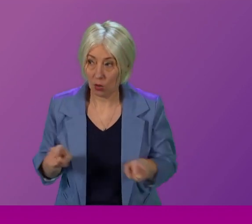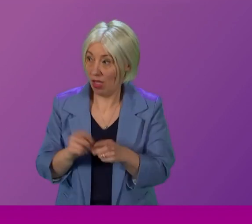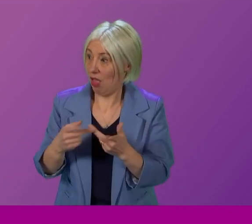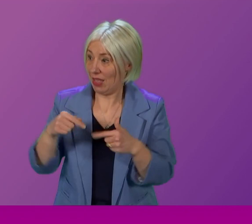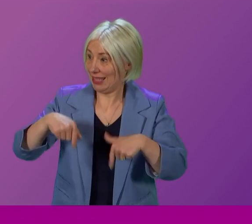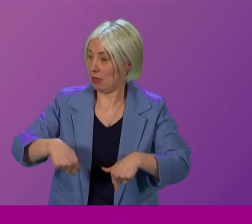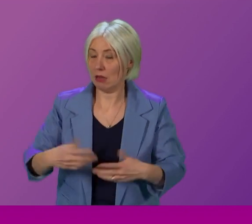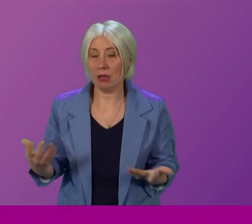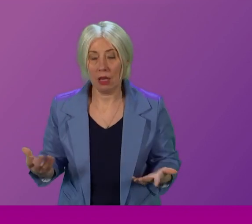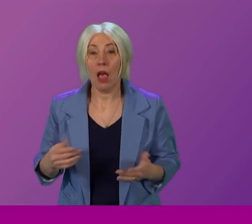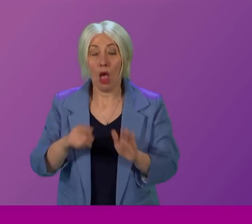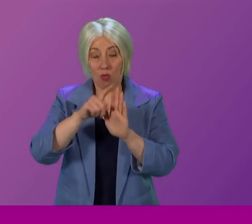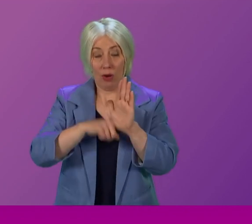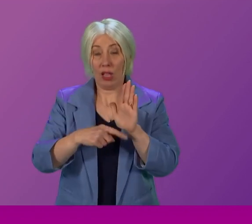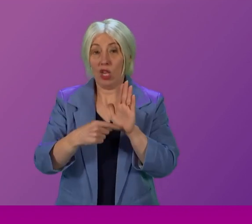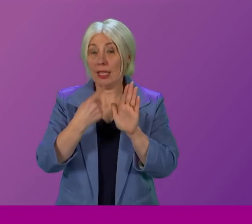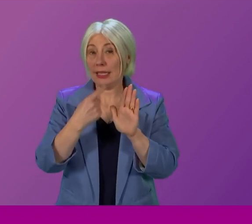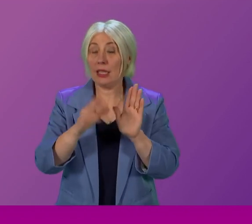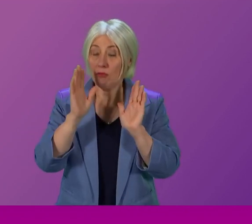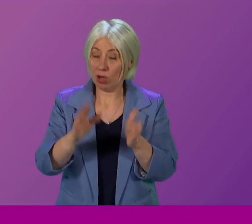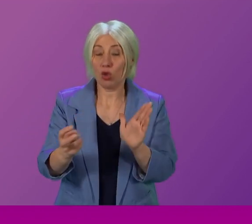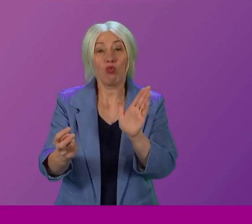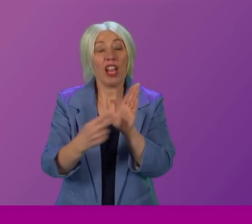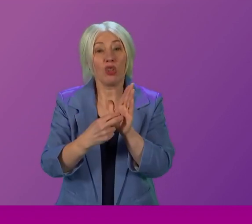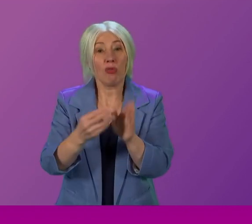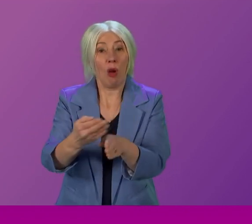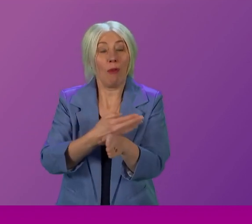The regulations require producers to register ahead of the launch. Registration